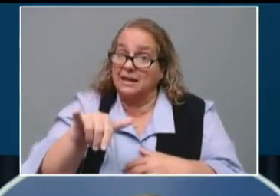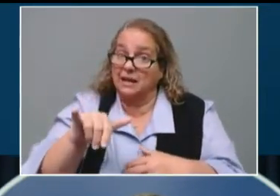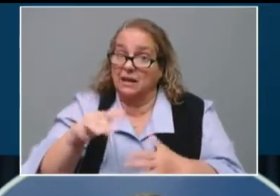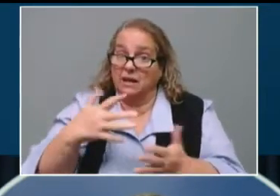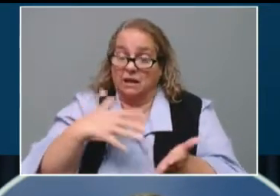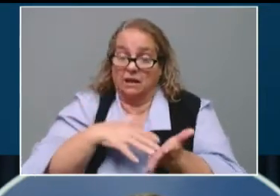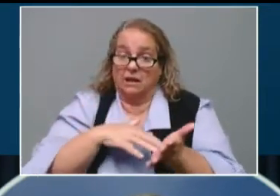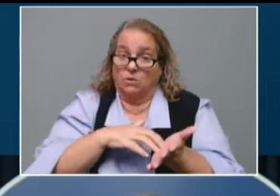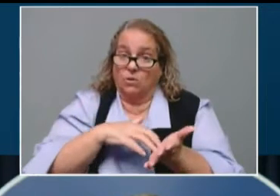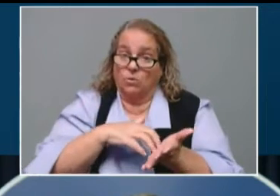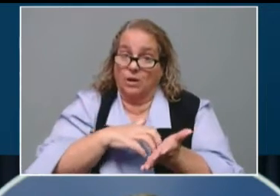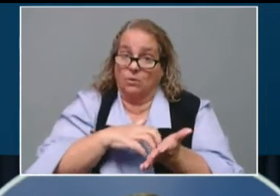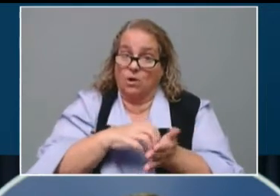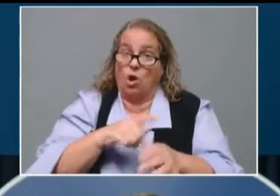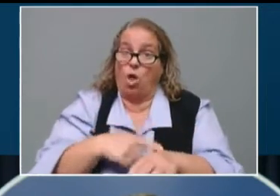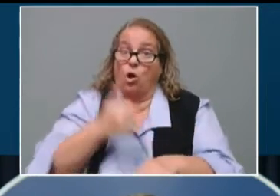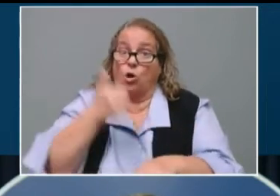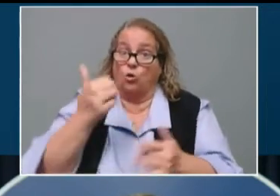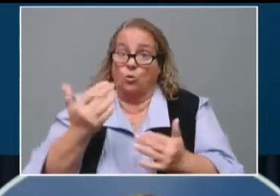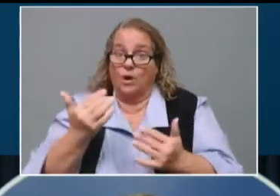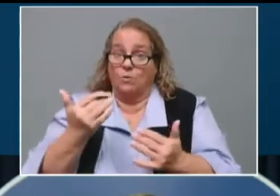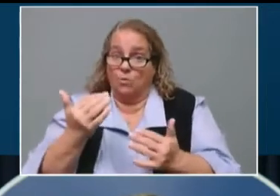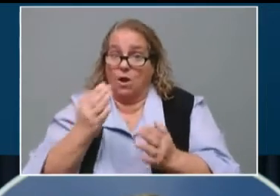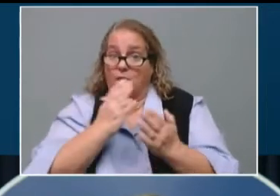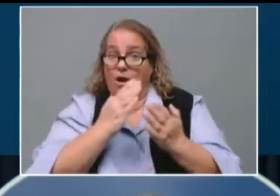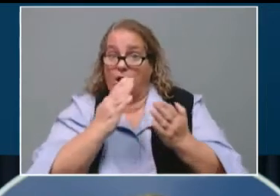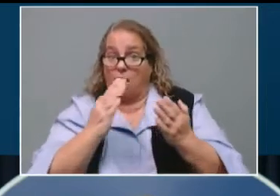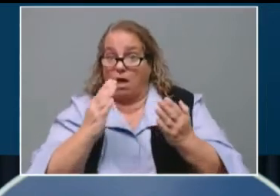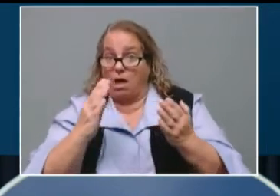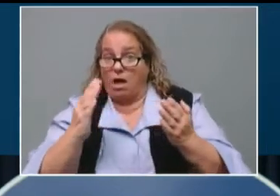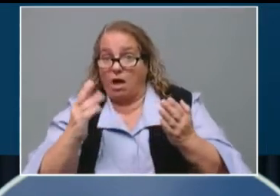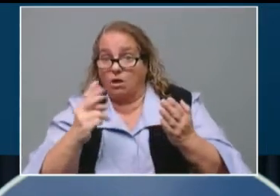breakthrough infection if you get your booster. So any of those things that